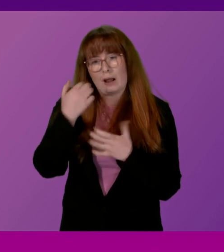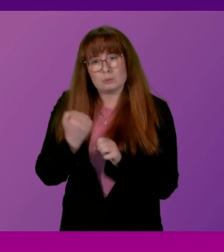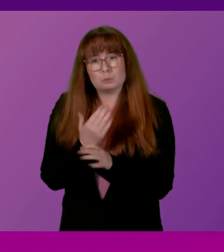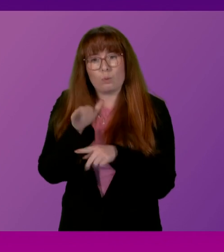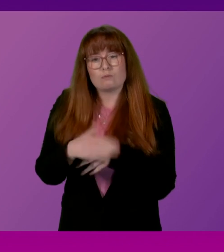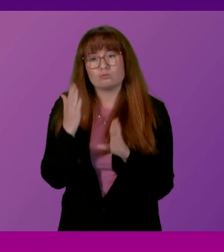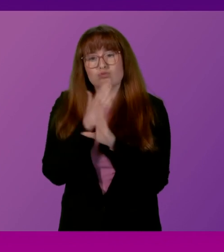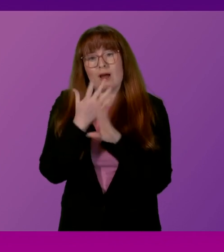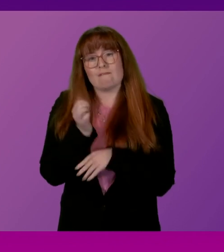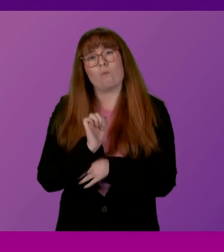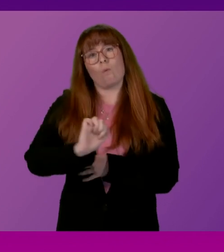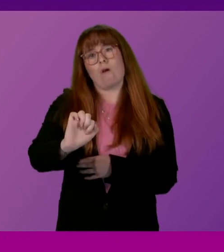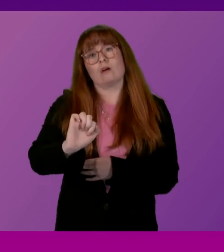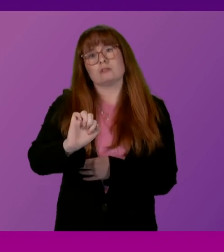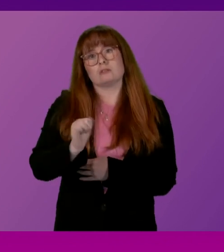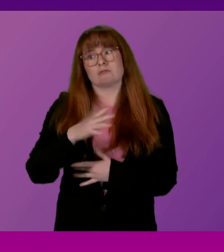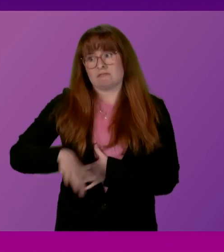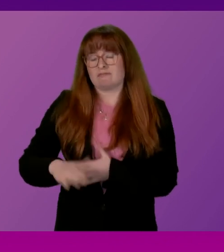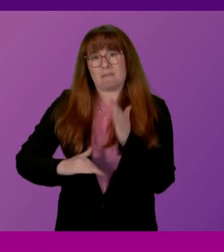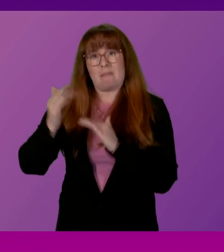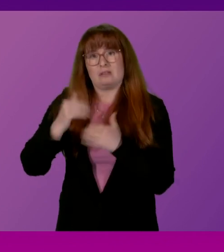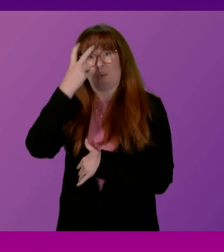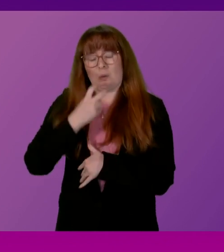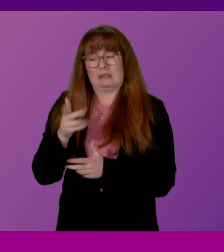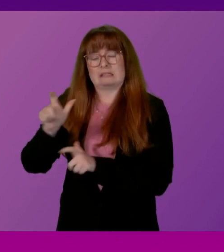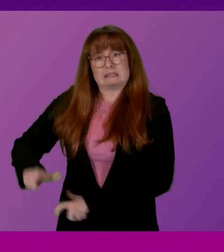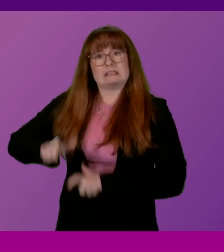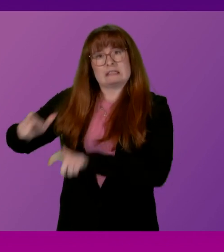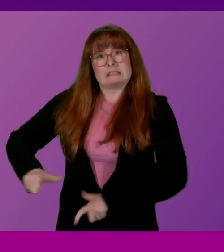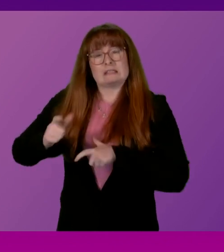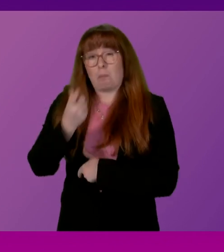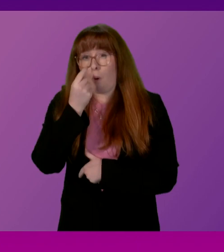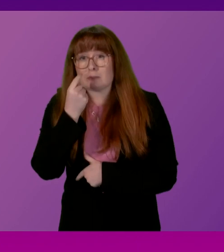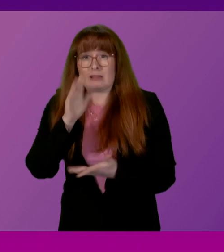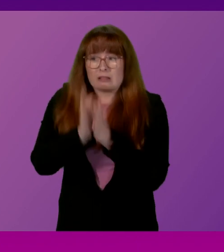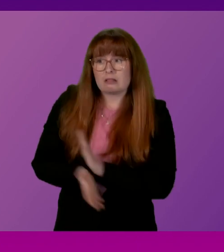owners who leave buildings derelict and at risk of antisocial behaviour, including fire